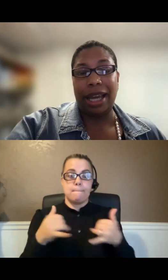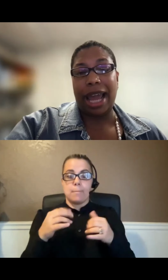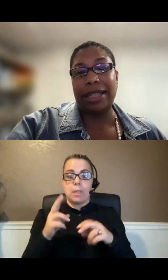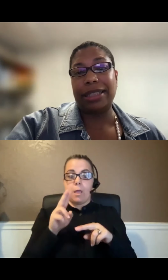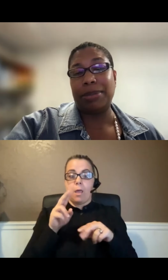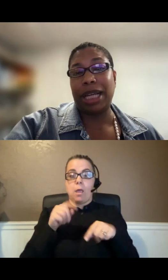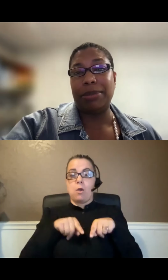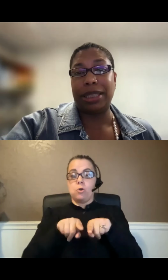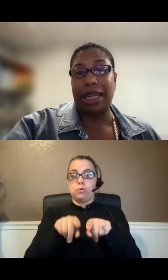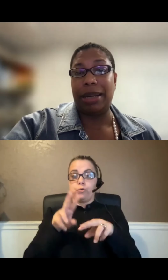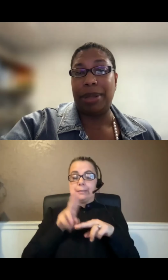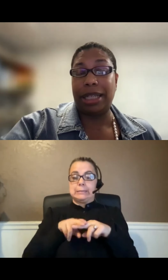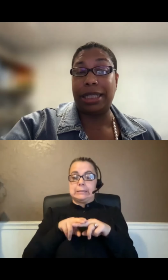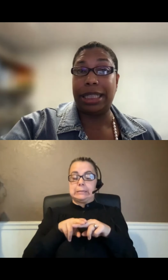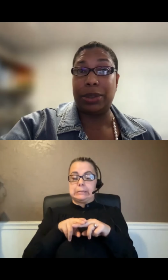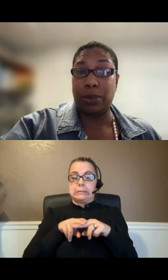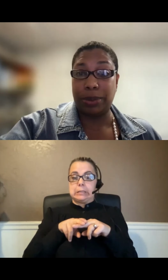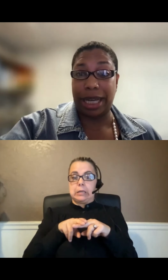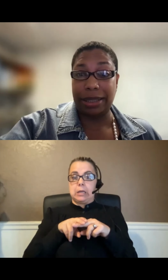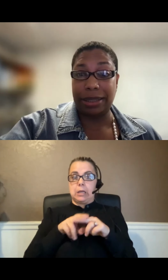and sometimes the inability to rotate.